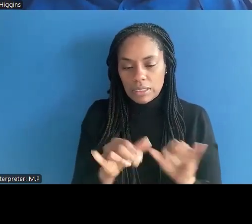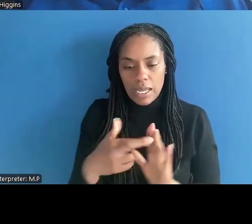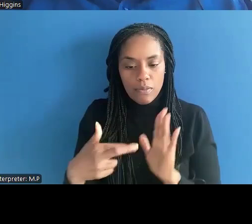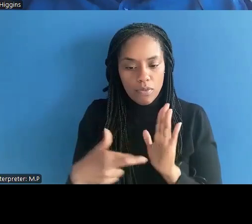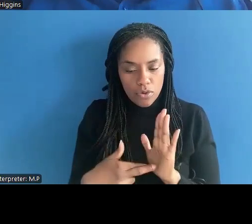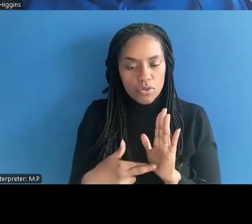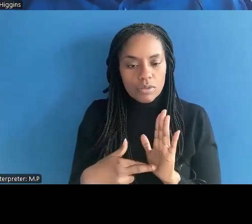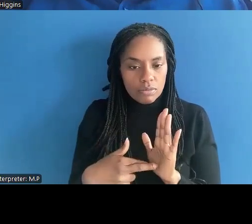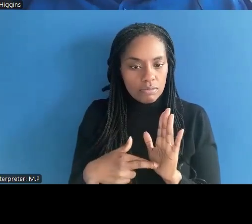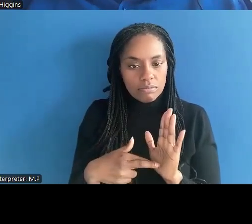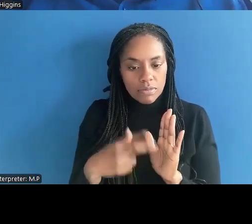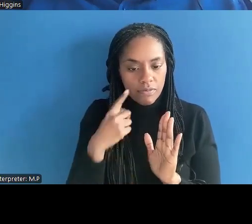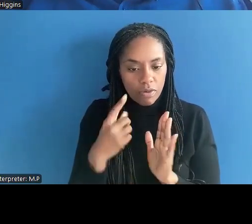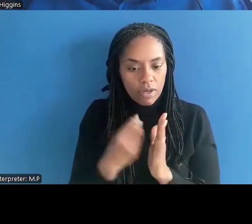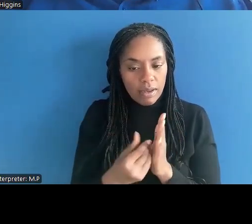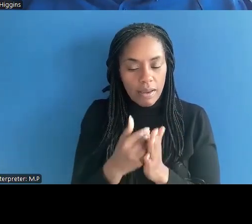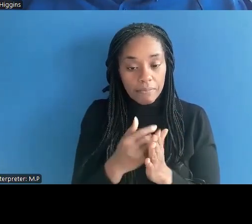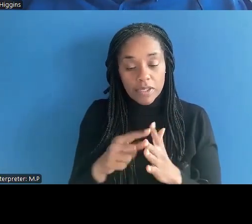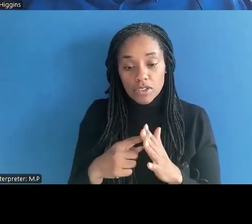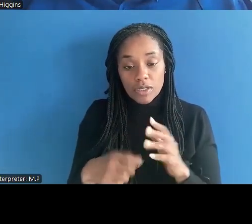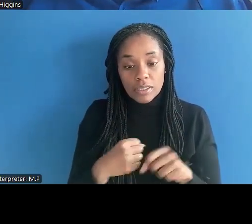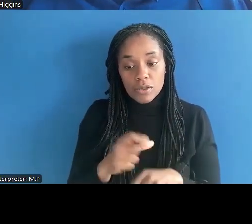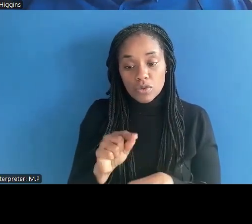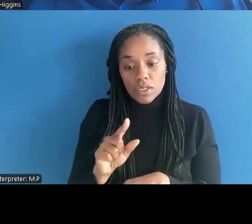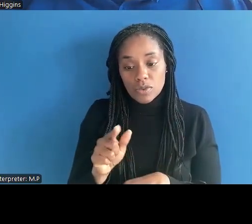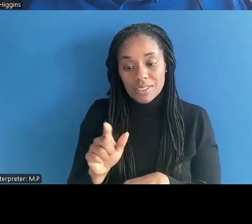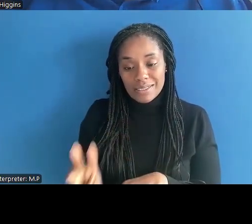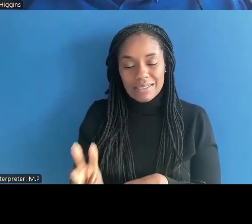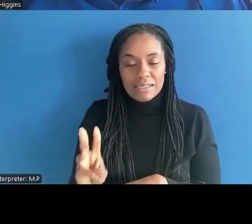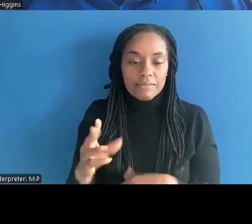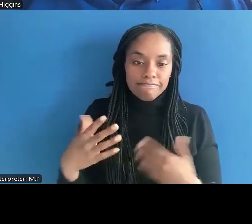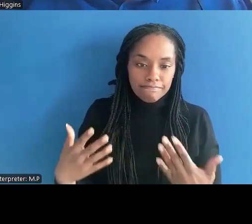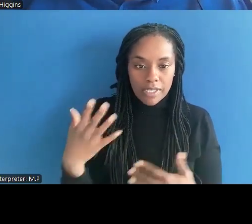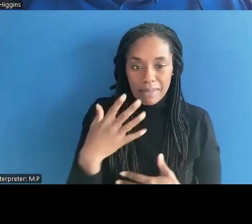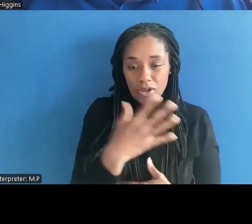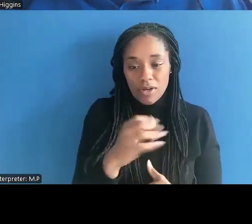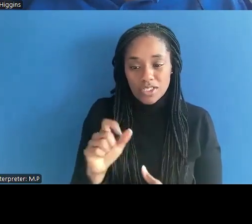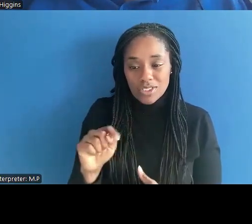So starting in 2026, immigration status may play a factor in Medi-Cal eligibility.